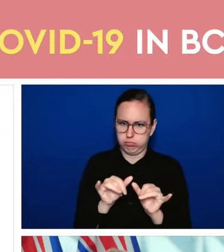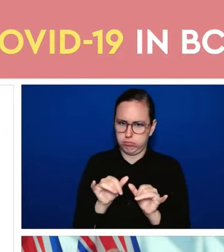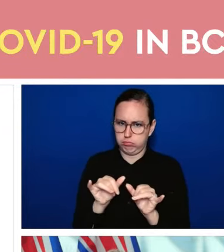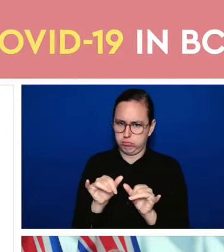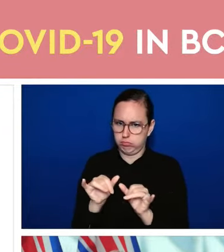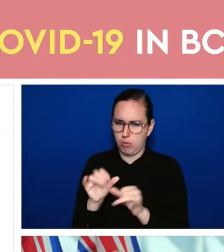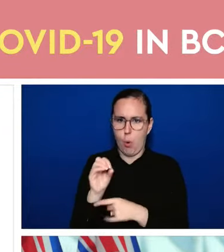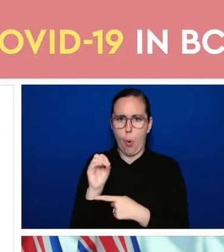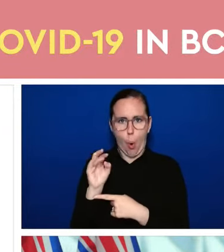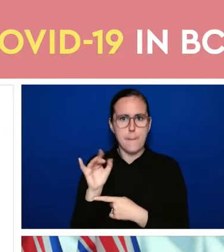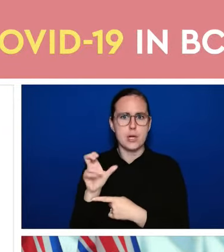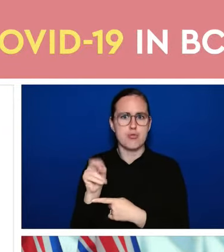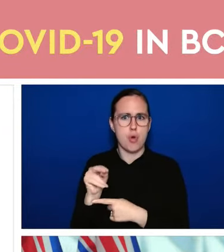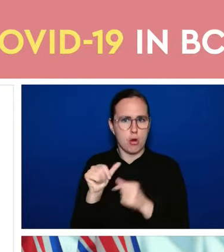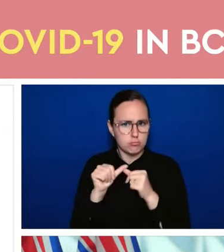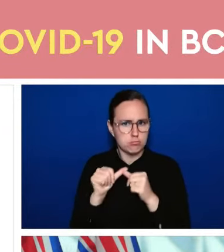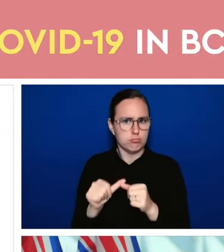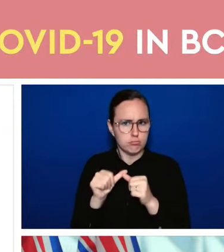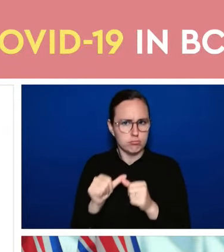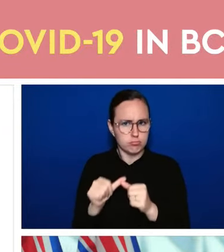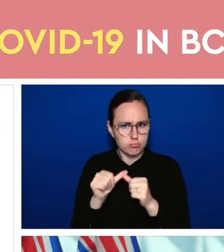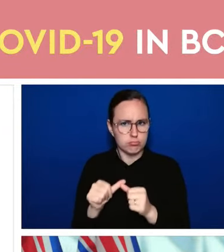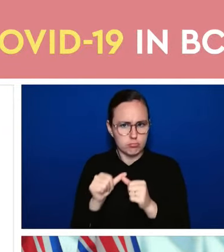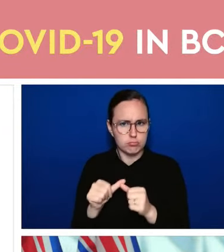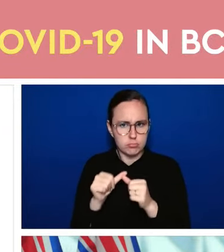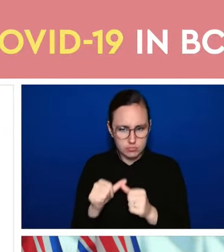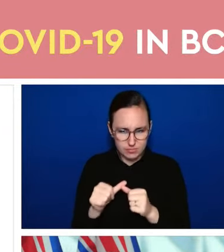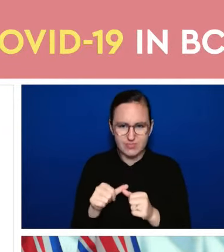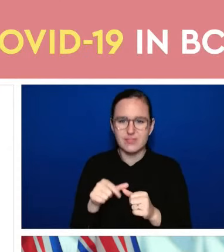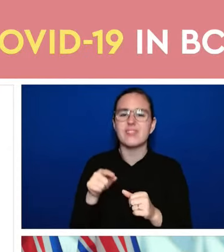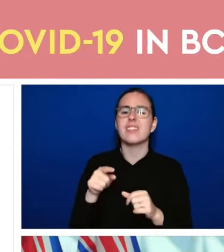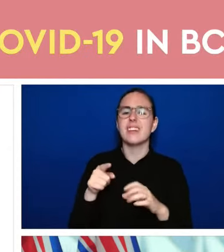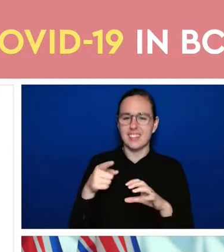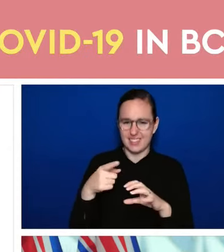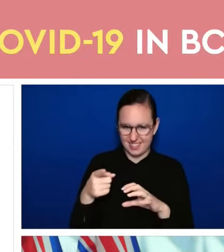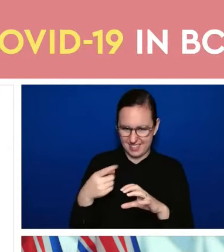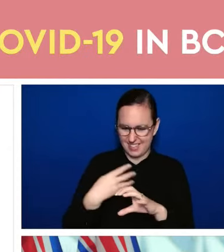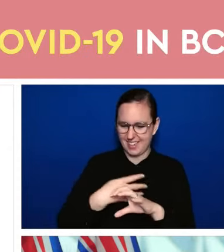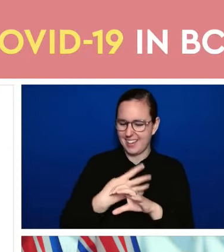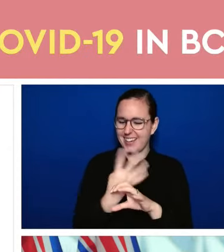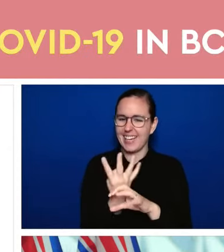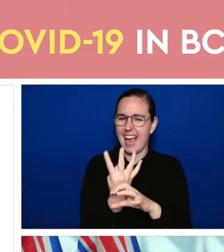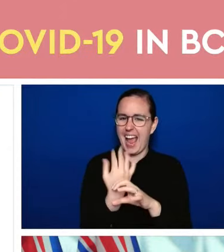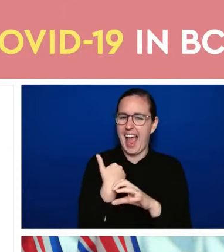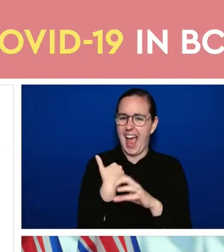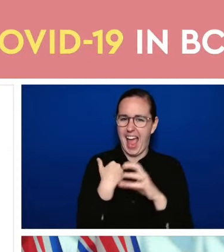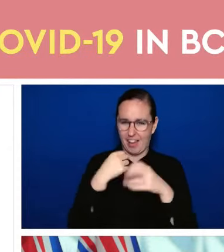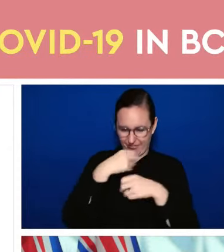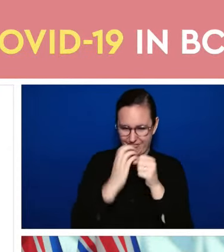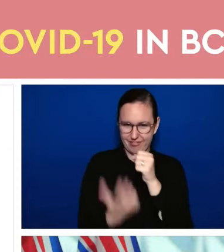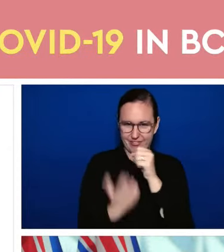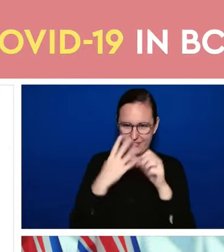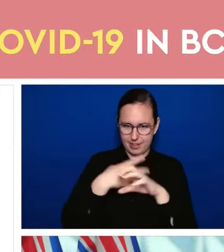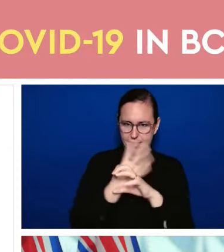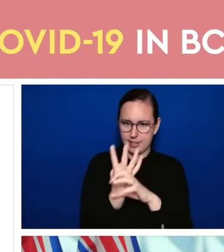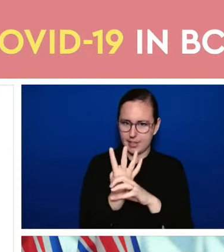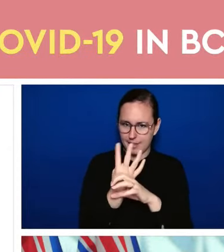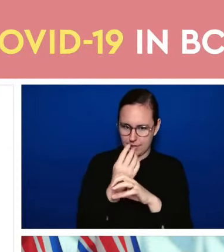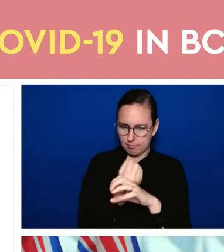protein that's in there. Is very similar with slight variations